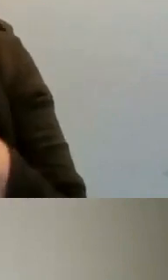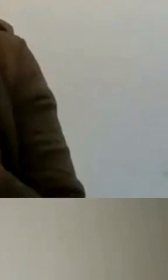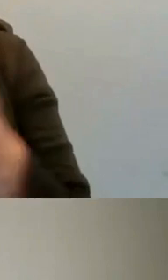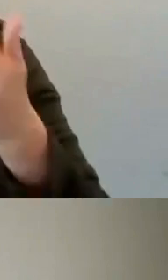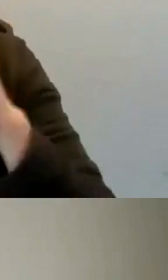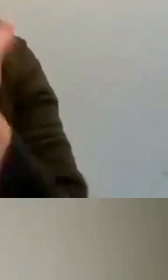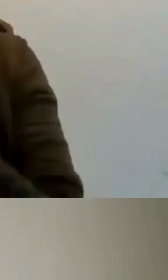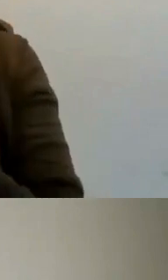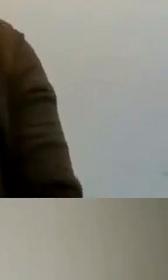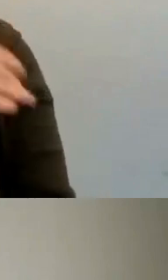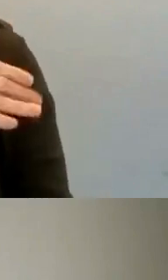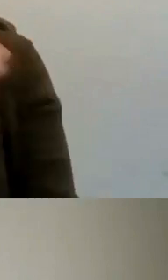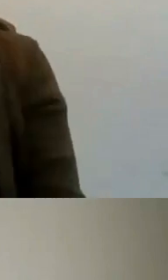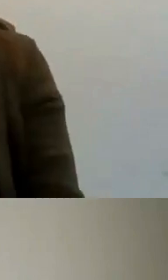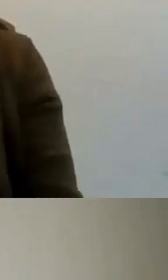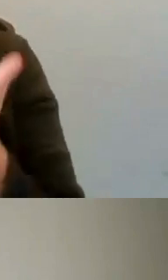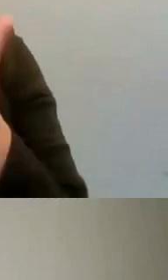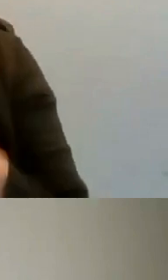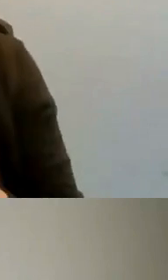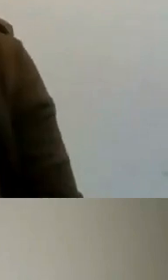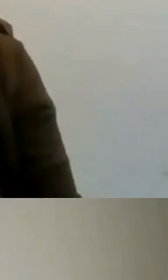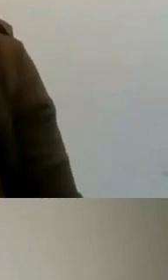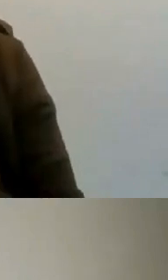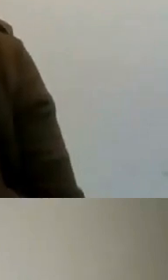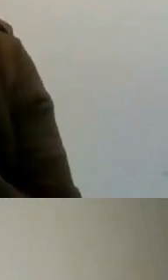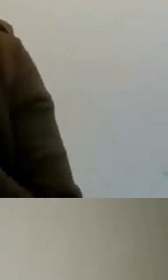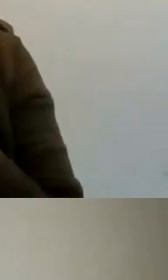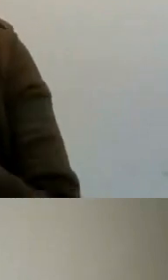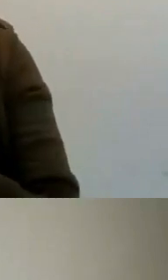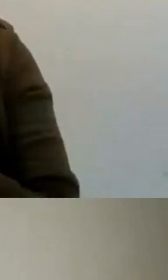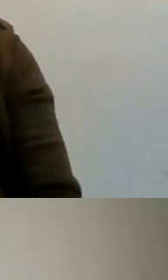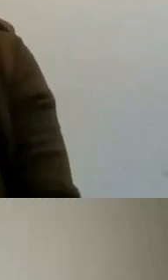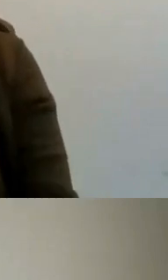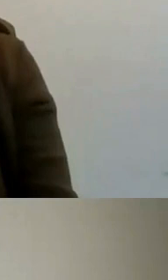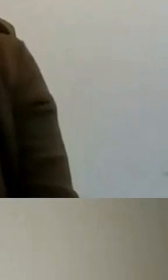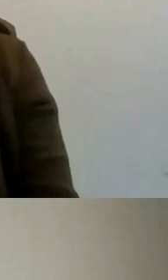researcher particularly working at St Francis House Nashua Street jail and Boston healthcare